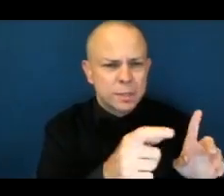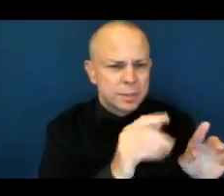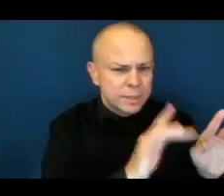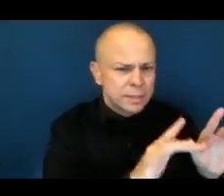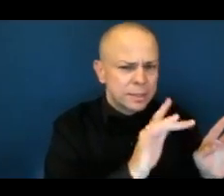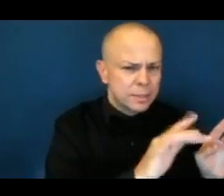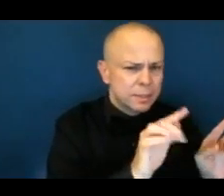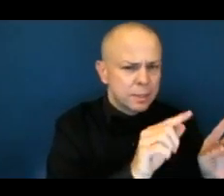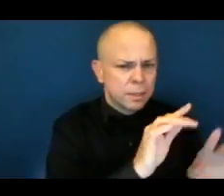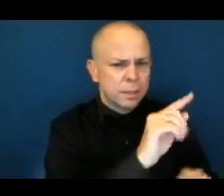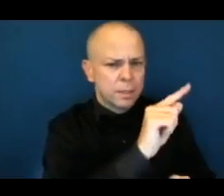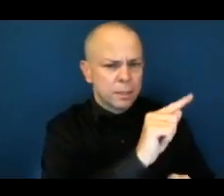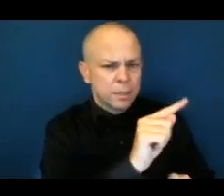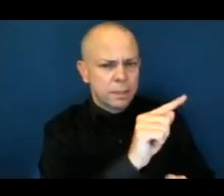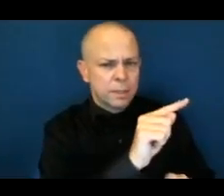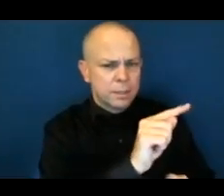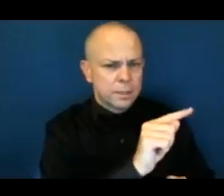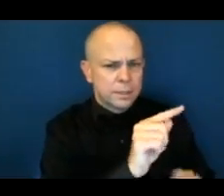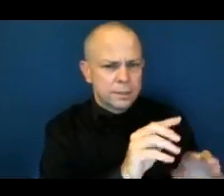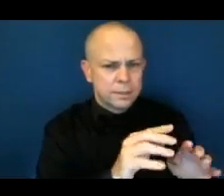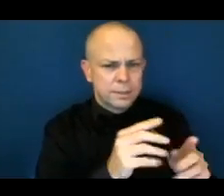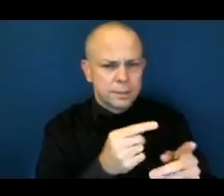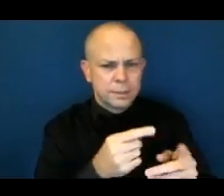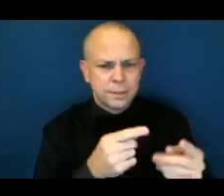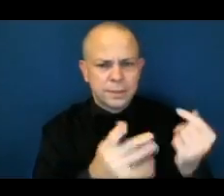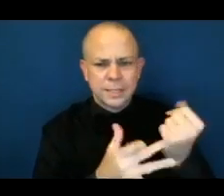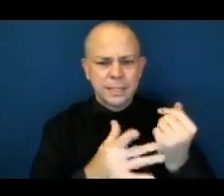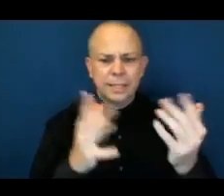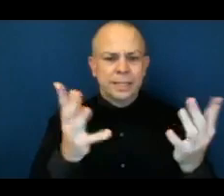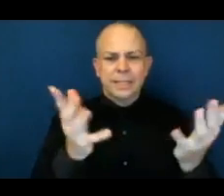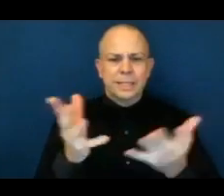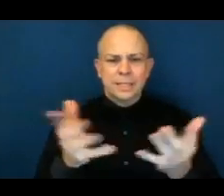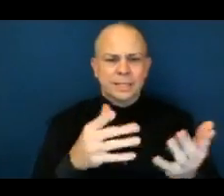here